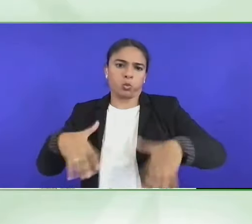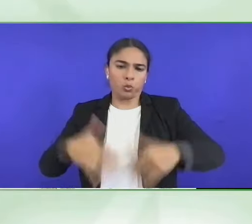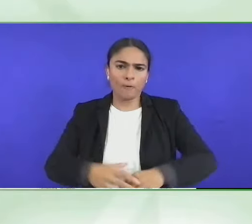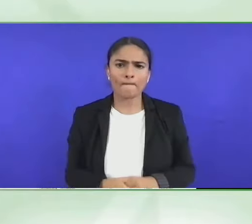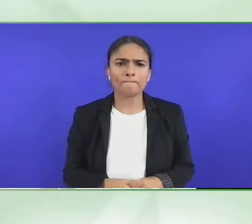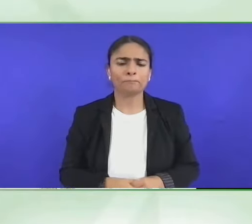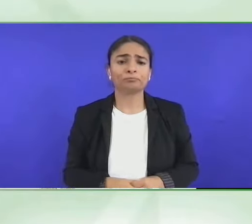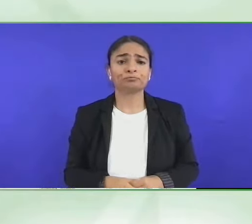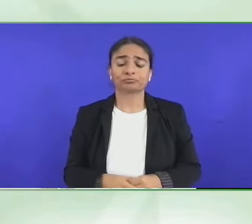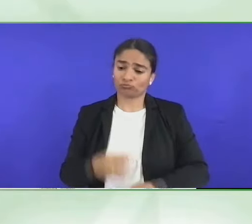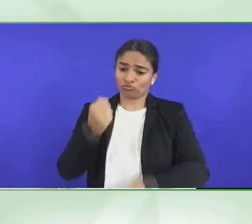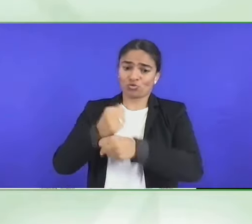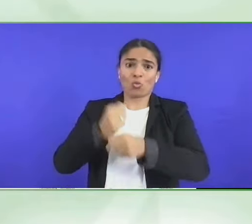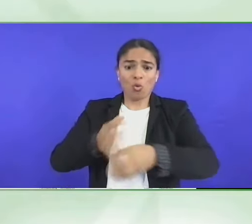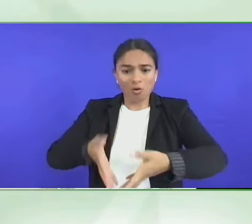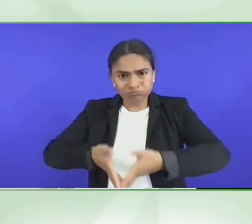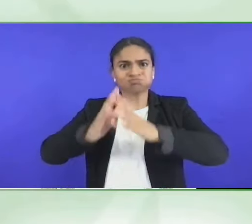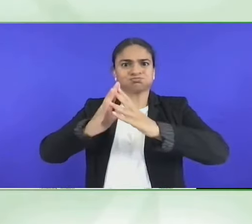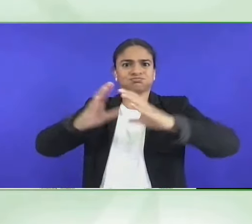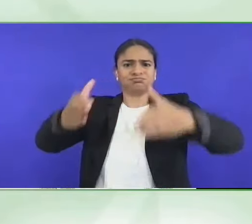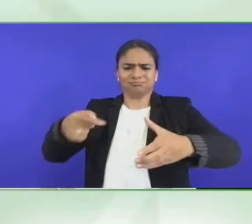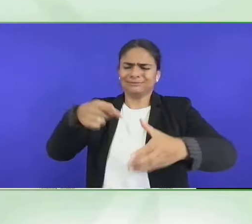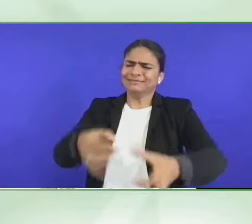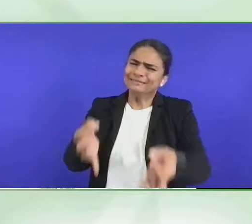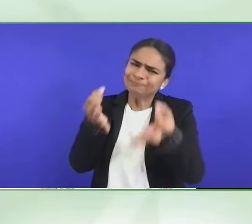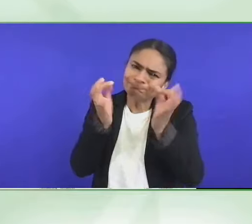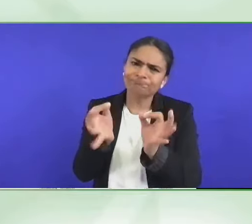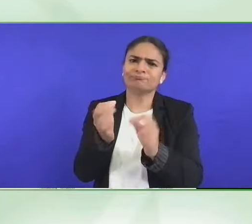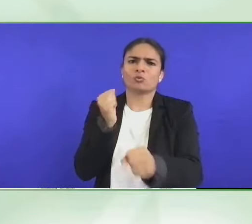living daily with a disability allowing us to develop